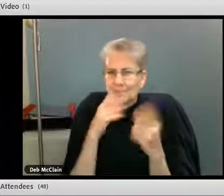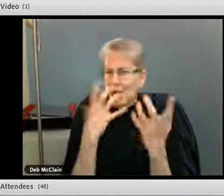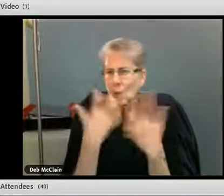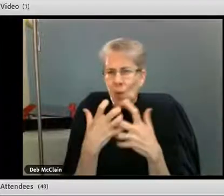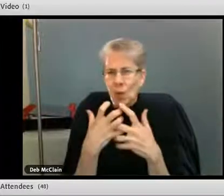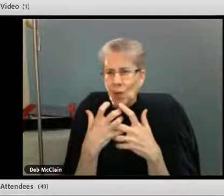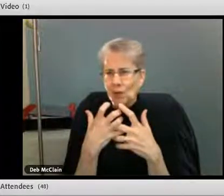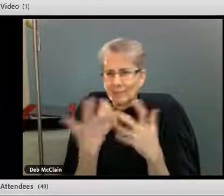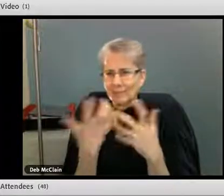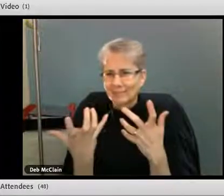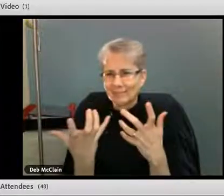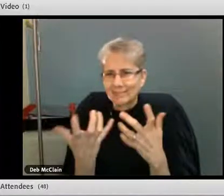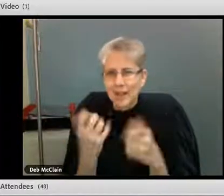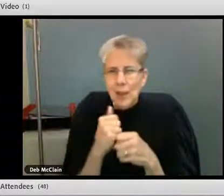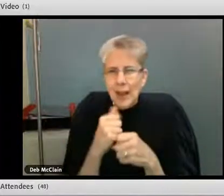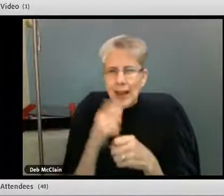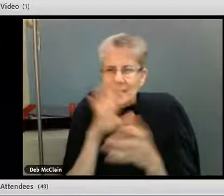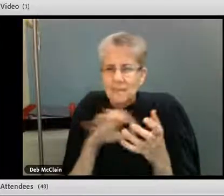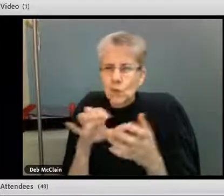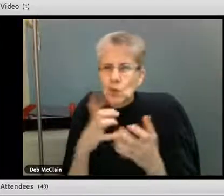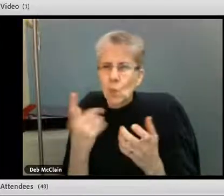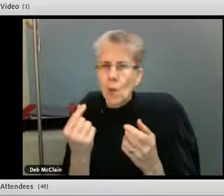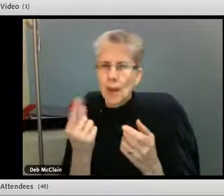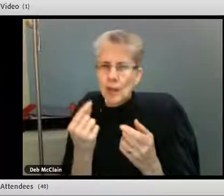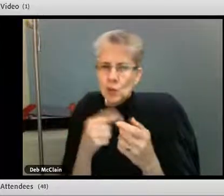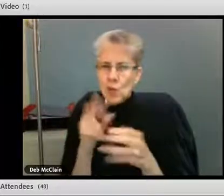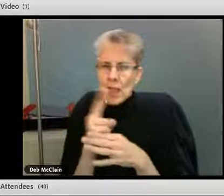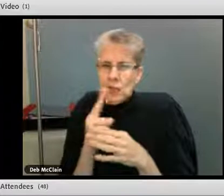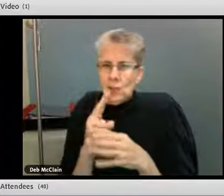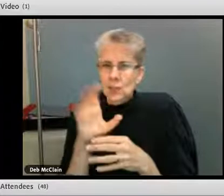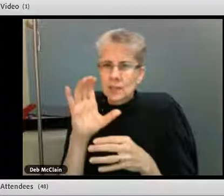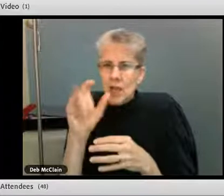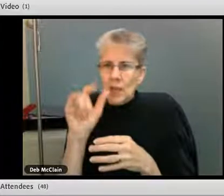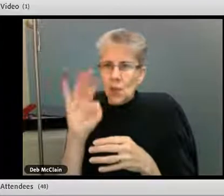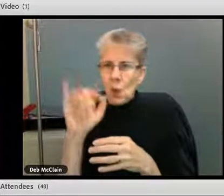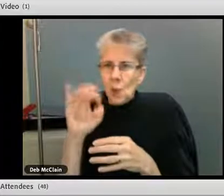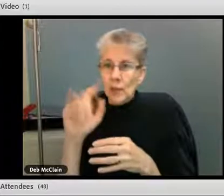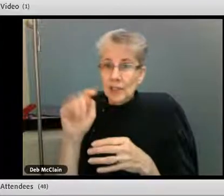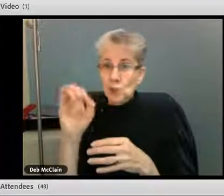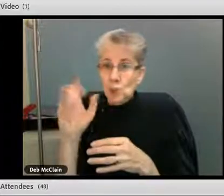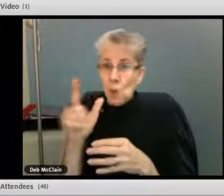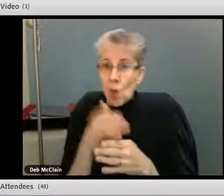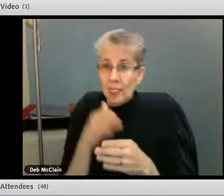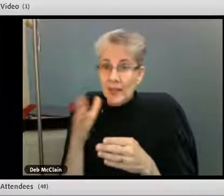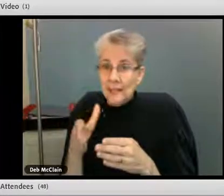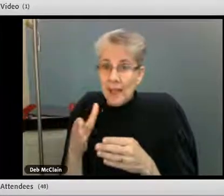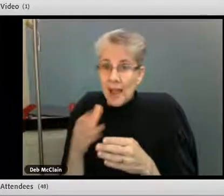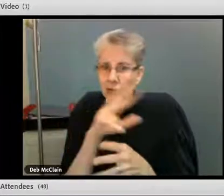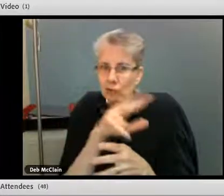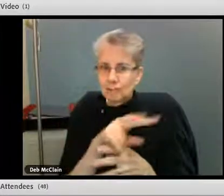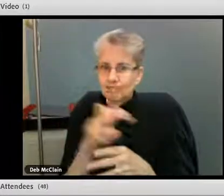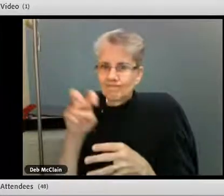What I did is use the cloning tool on this side to clone it over here. So I took him out of the photo.